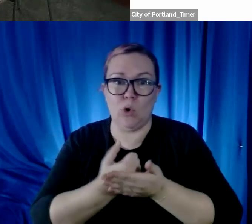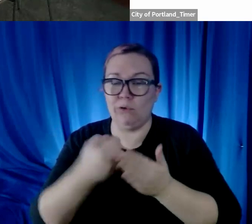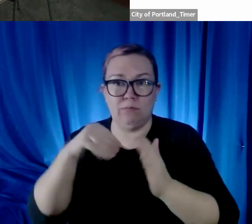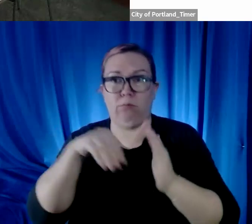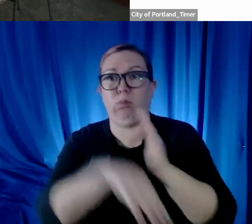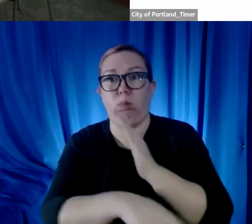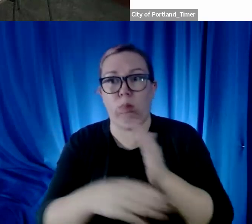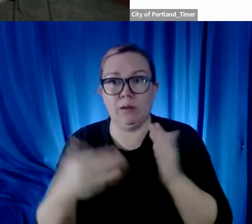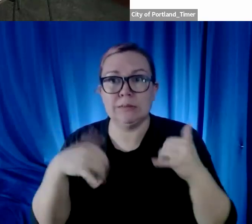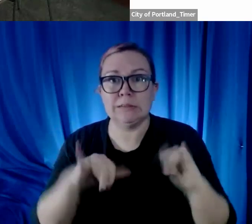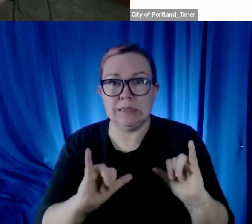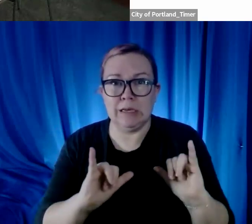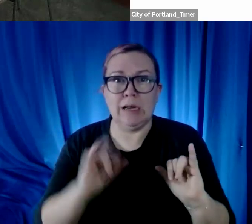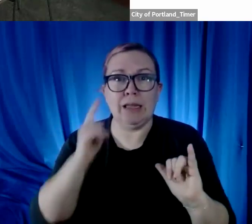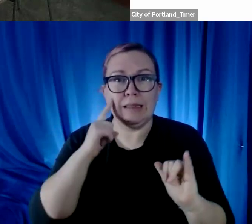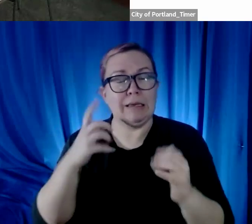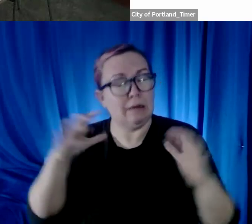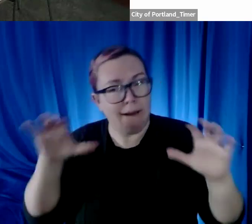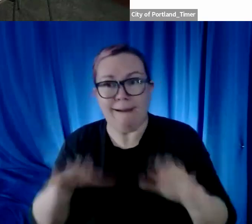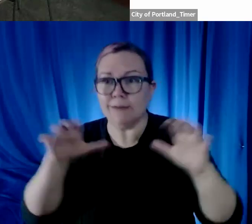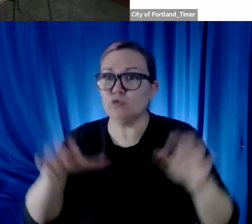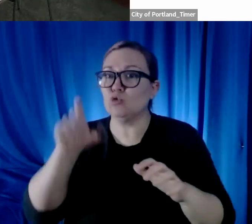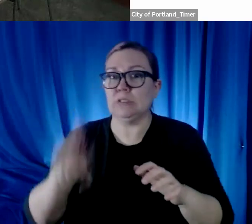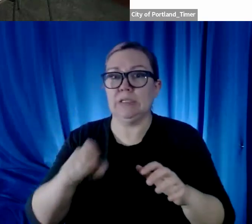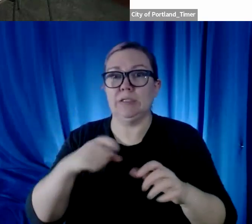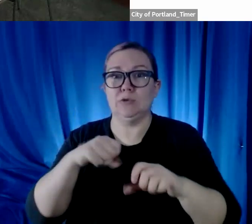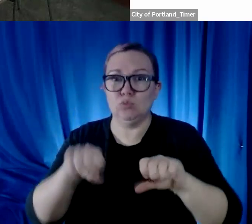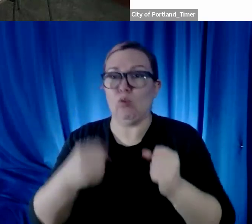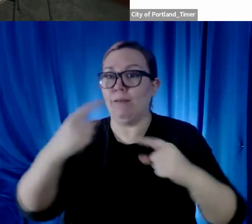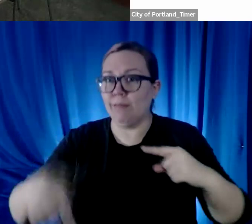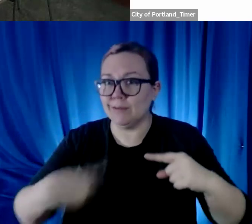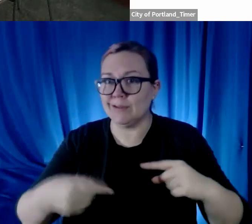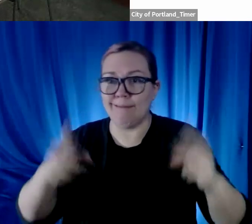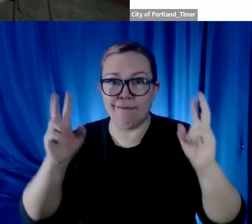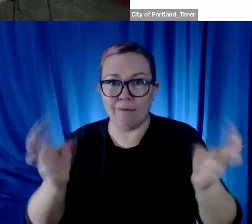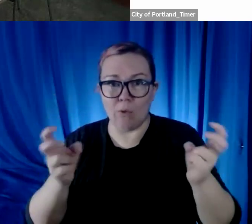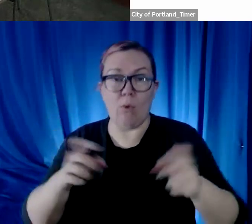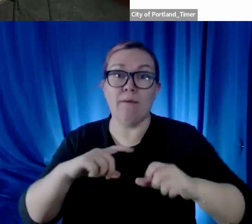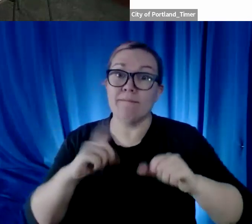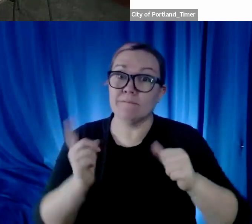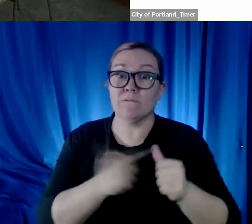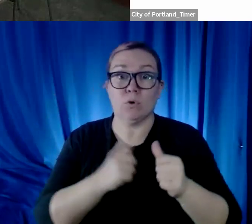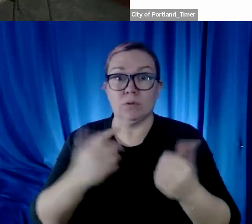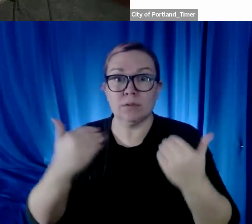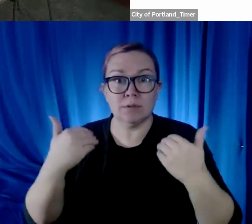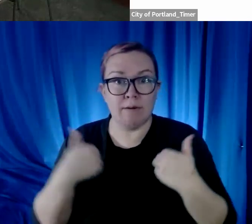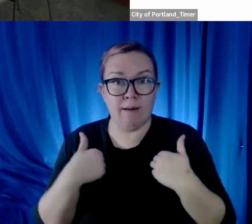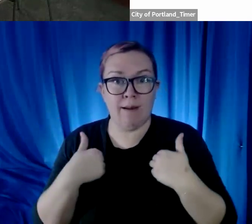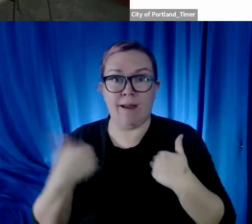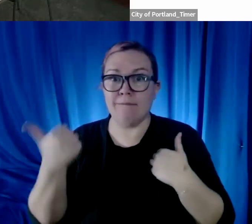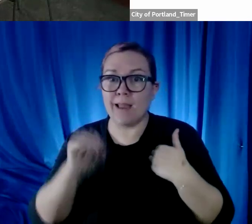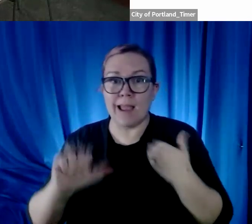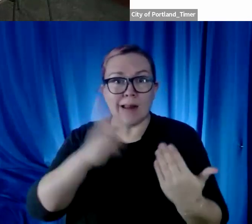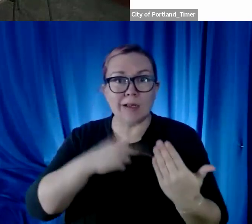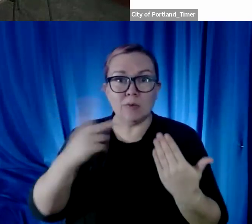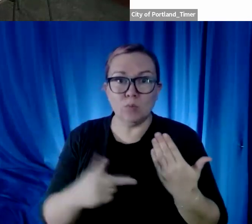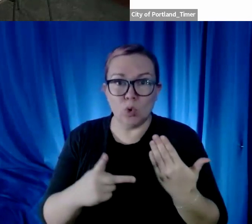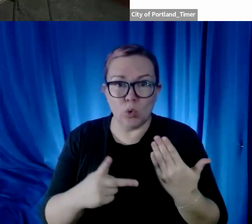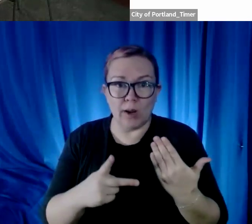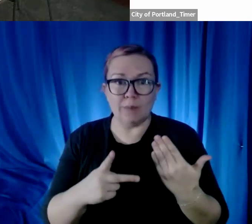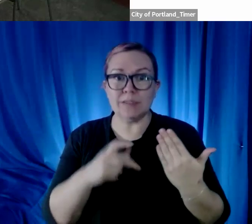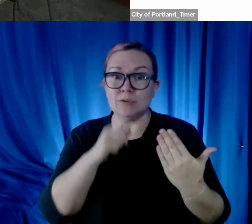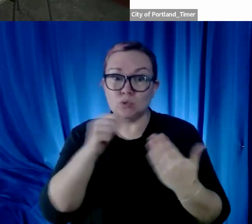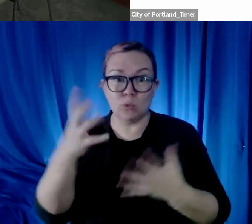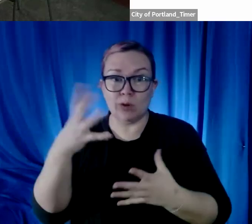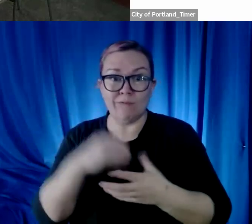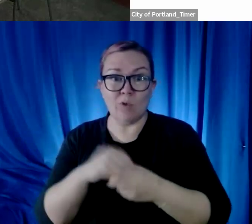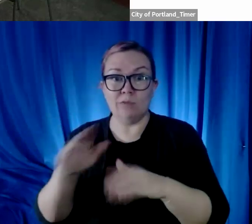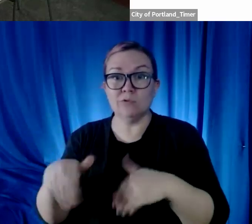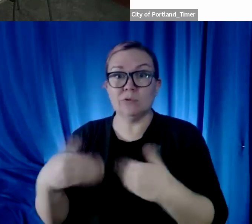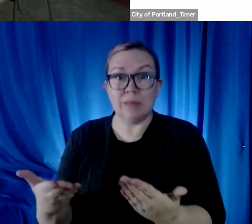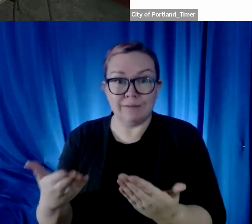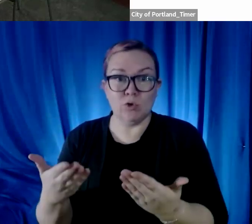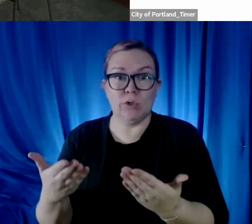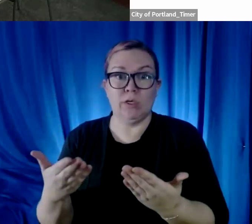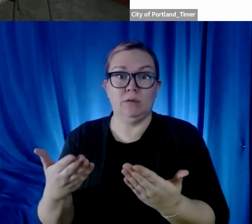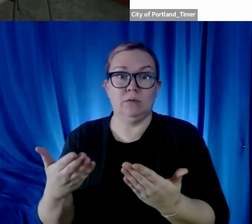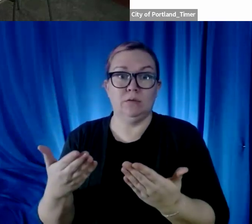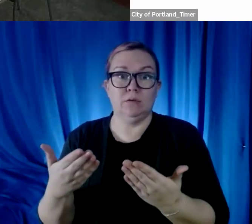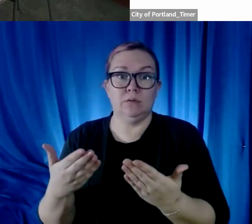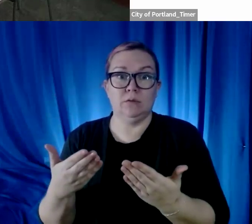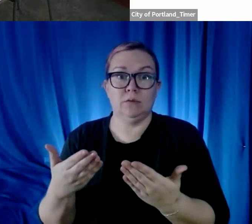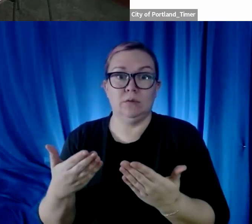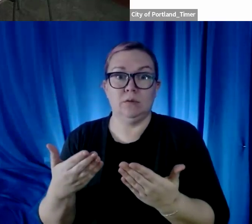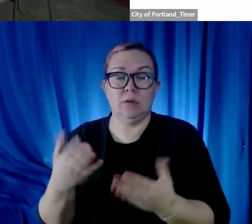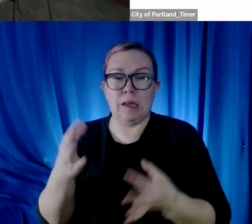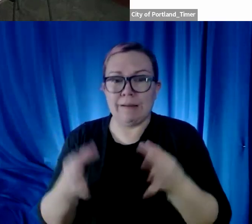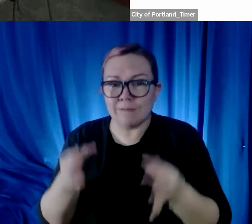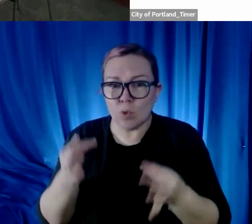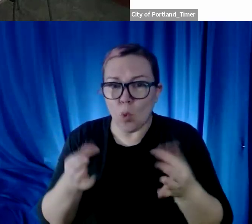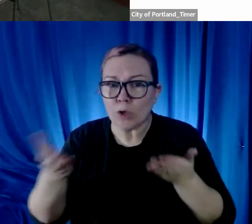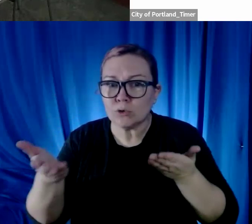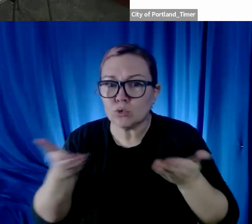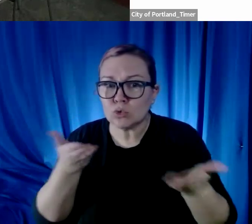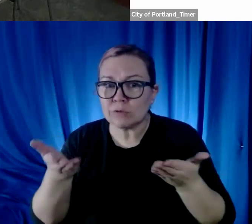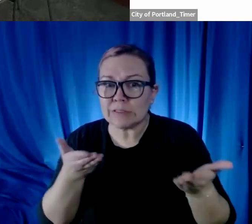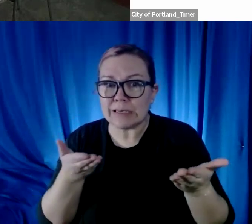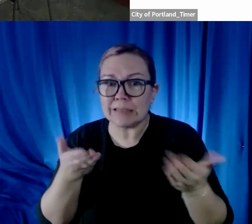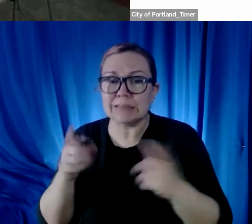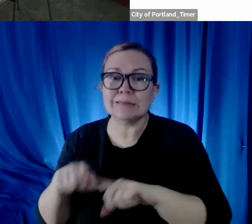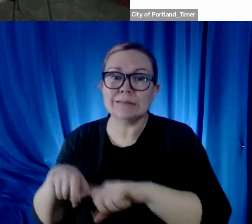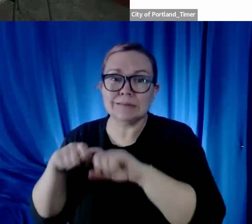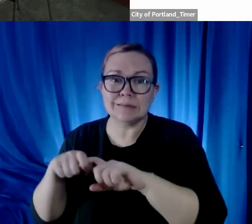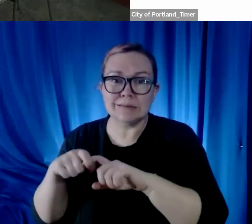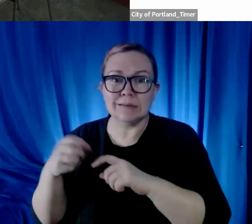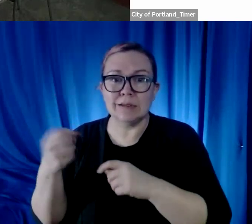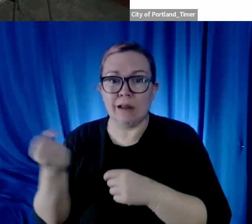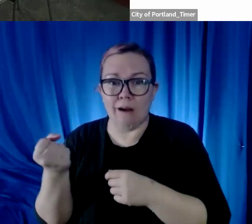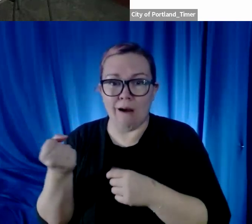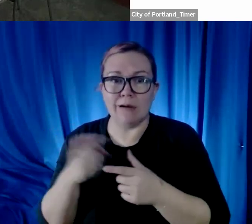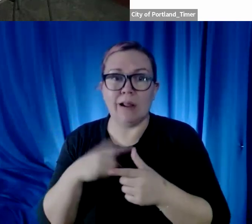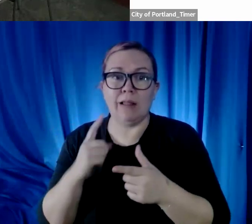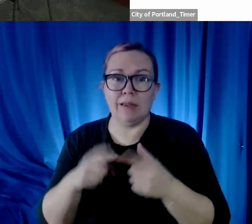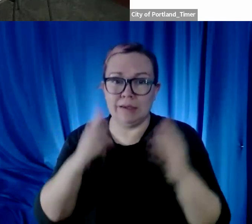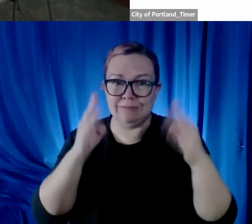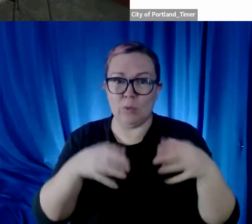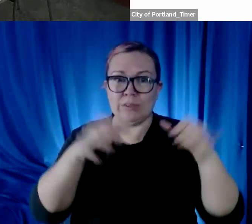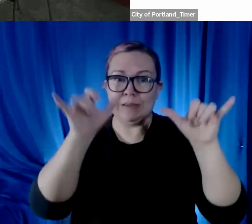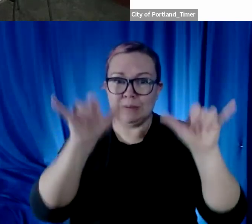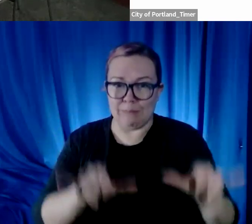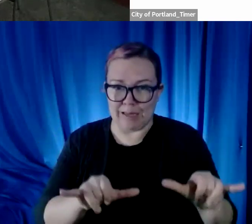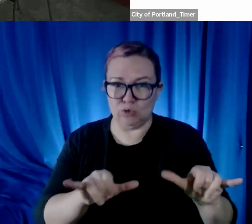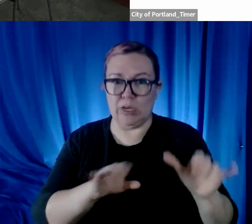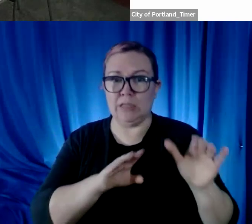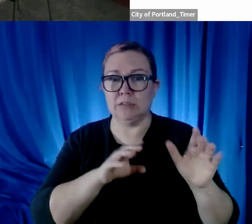I believe bold action is needed to break the vicious cycle first having any programs in these bureaus that don't involve the delivery of court services temporarily shell And secondly, developing targeted metrics for gauging the Bureau's progress.